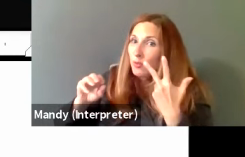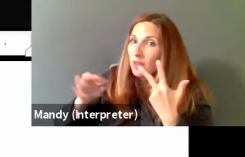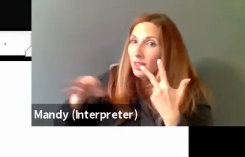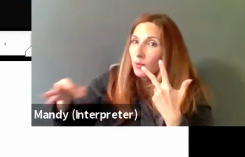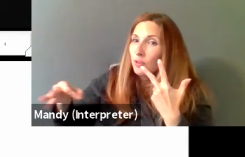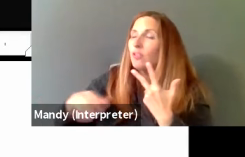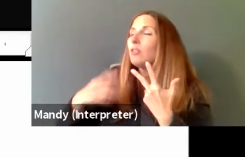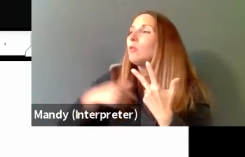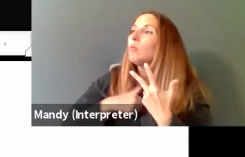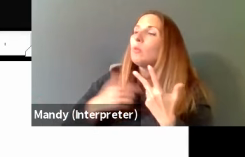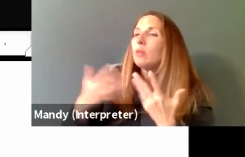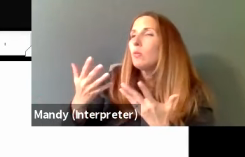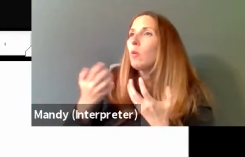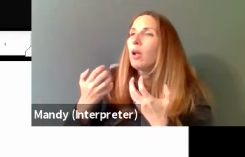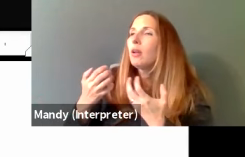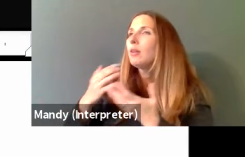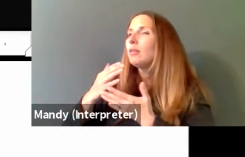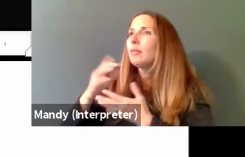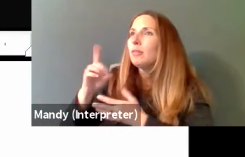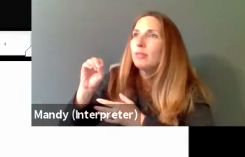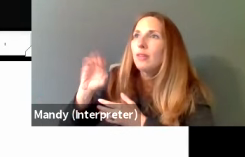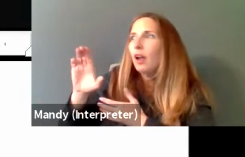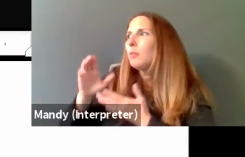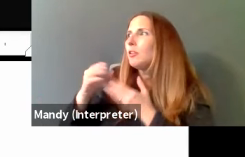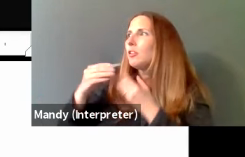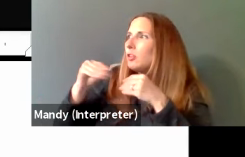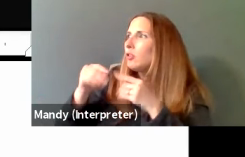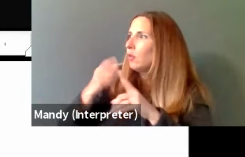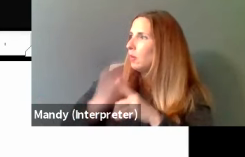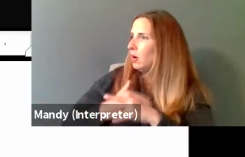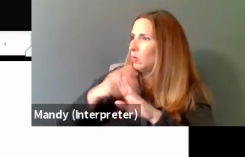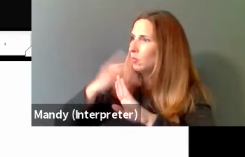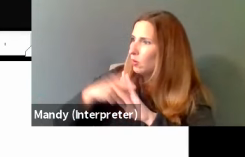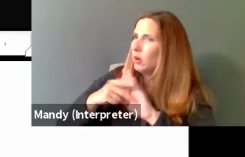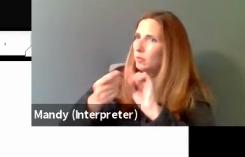We want to take some of the documents and materials from our programs and get them translated.